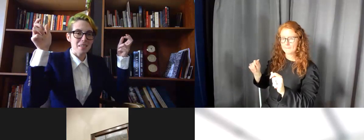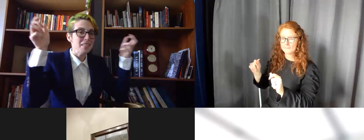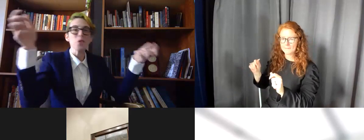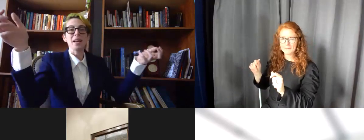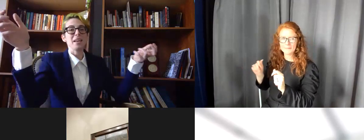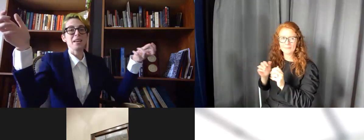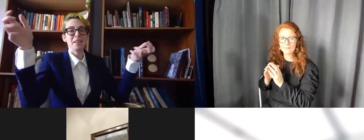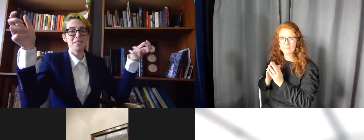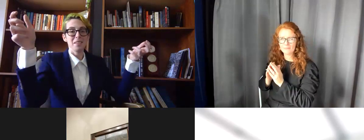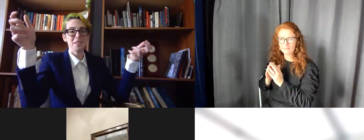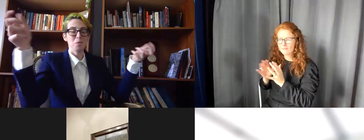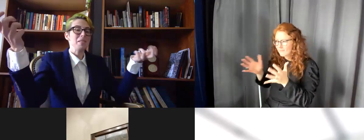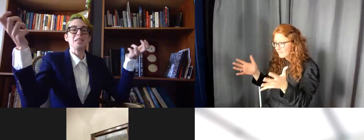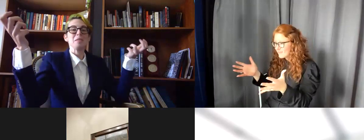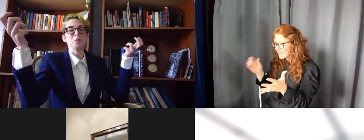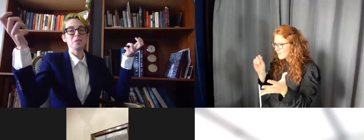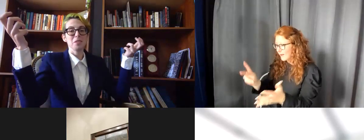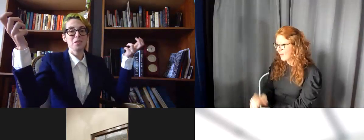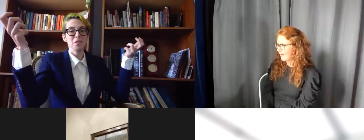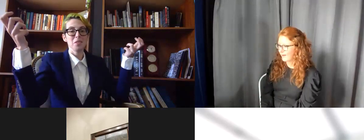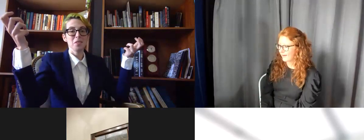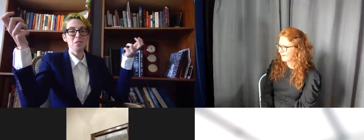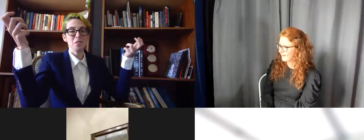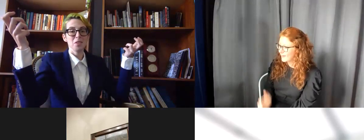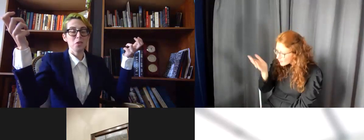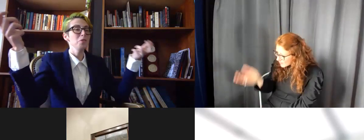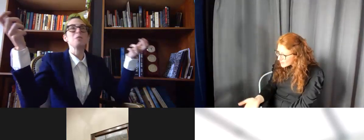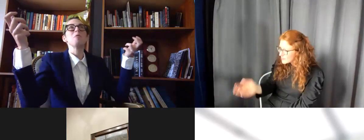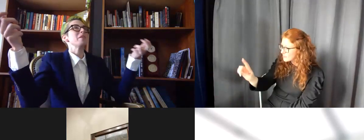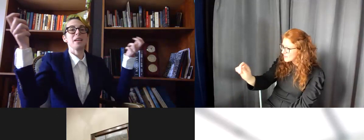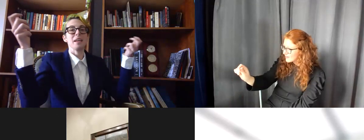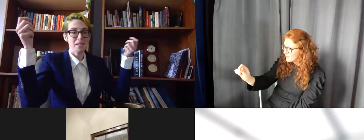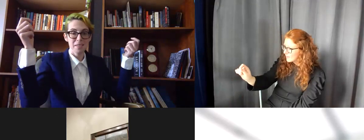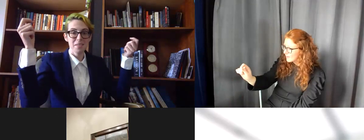Farrah Garland: It's okay to be disabled. Use the mobility aid.